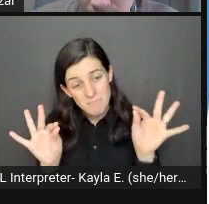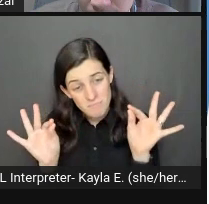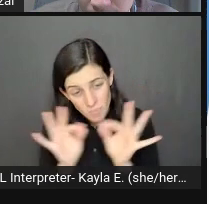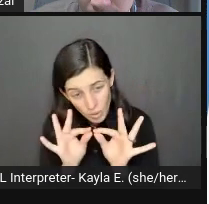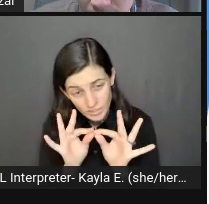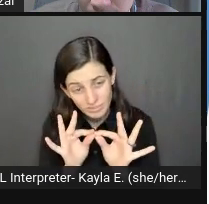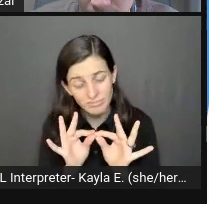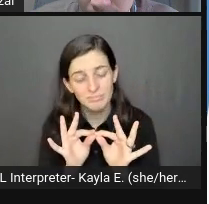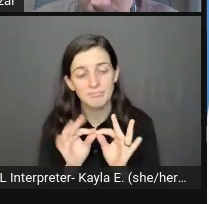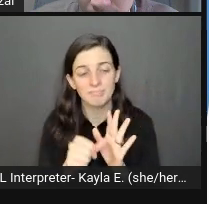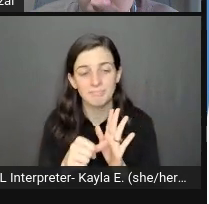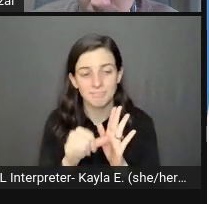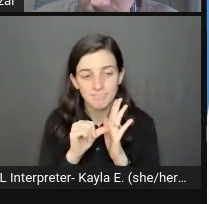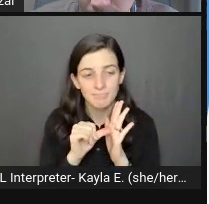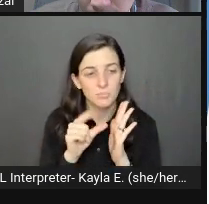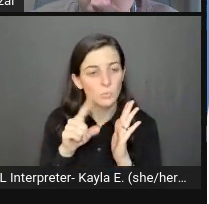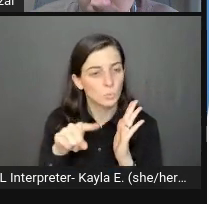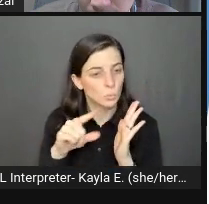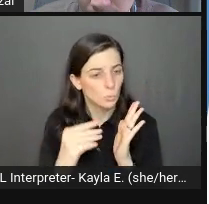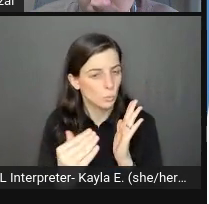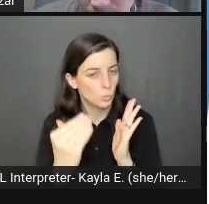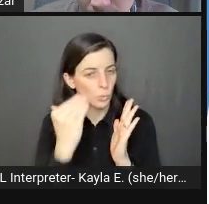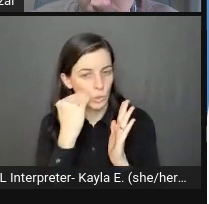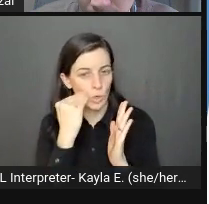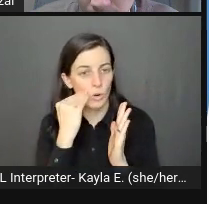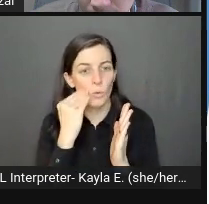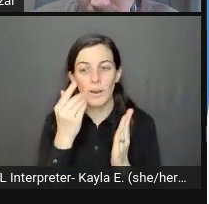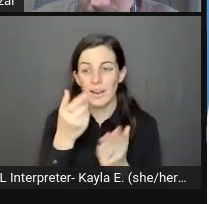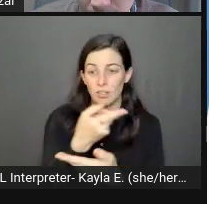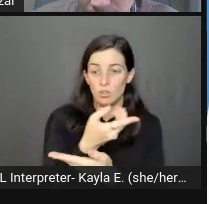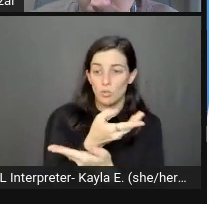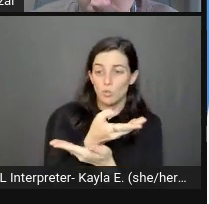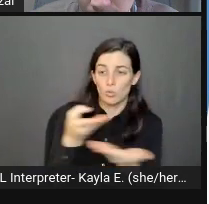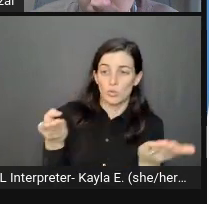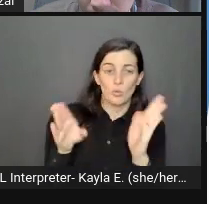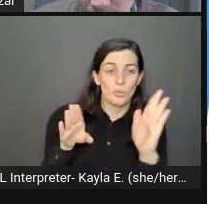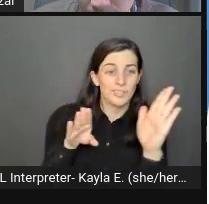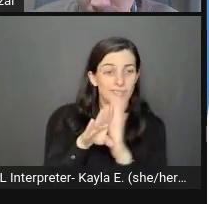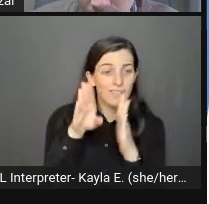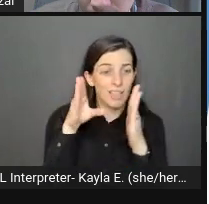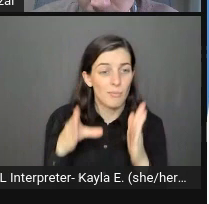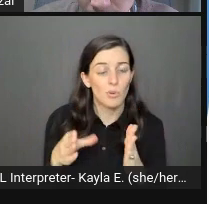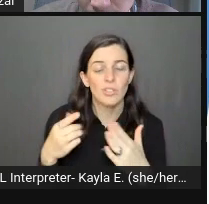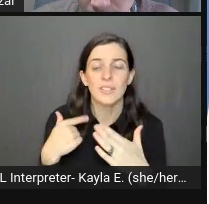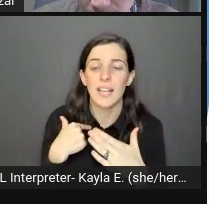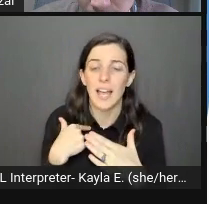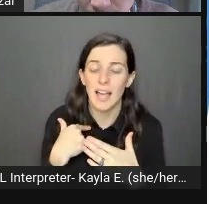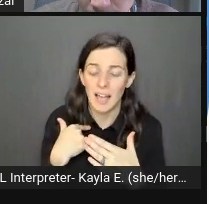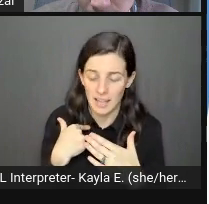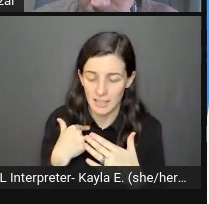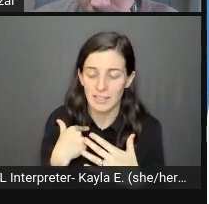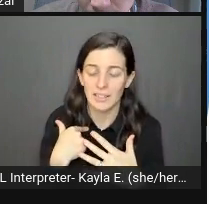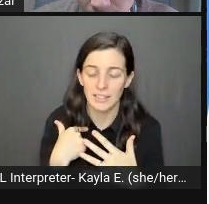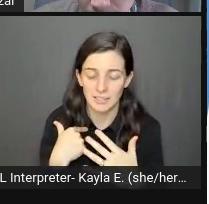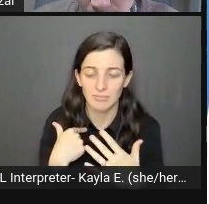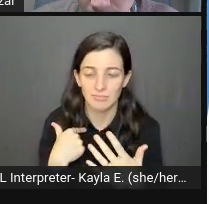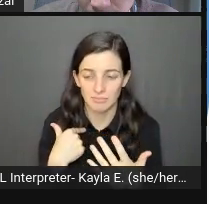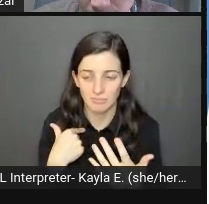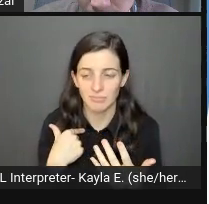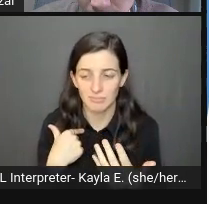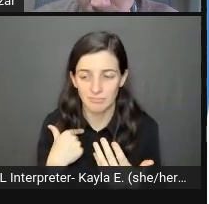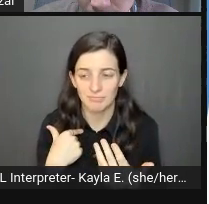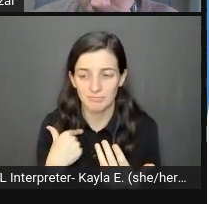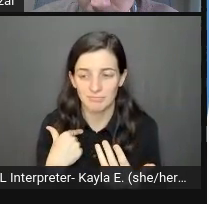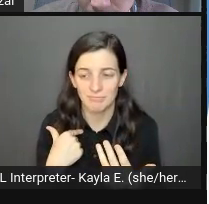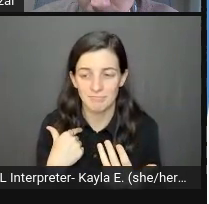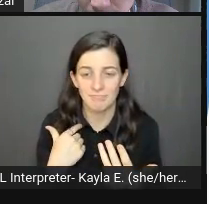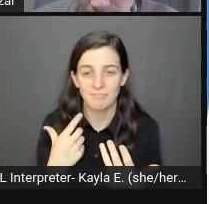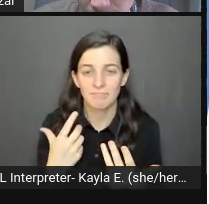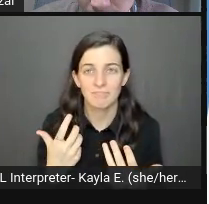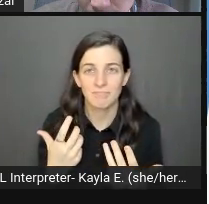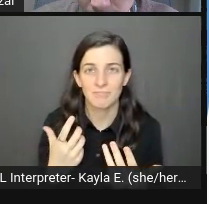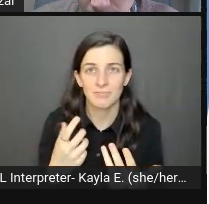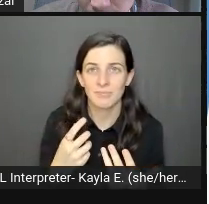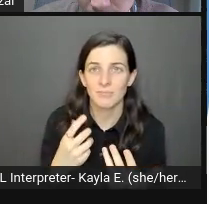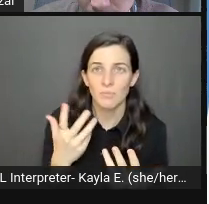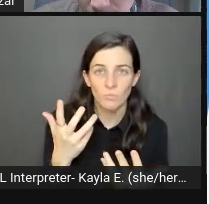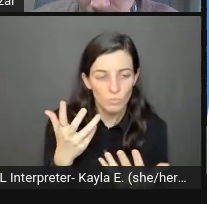that us developers are empowered to rationally use our knowledge,